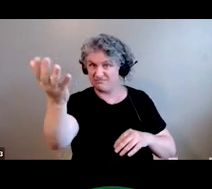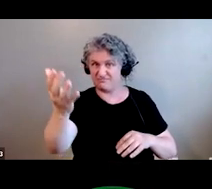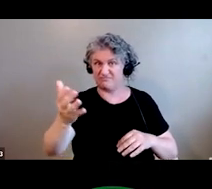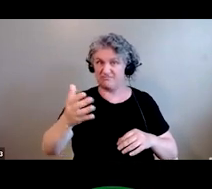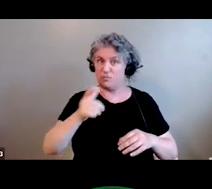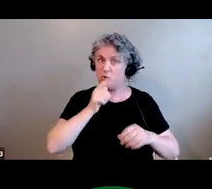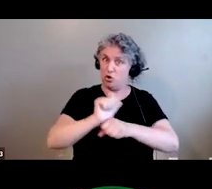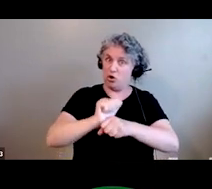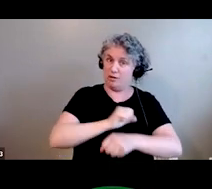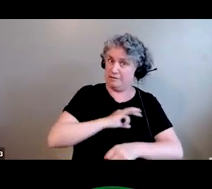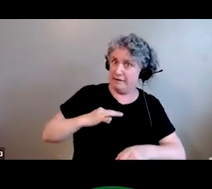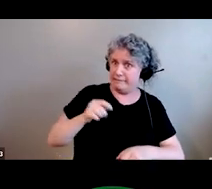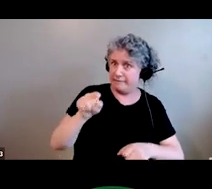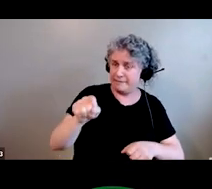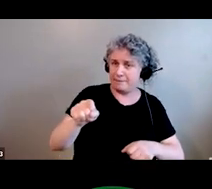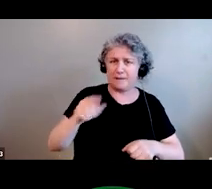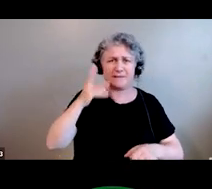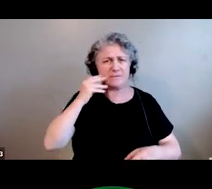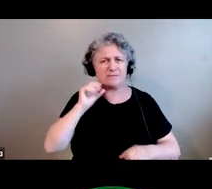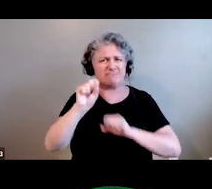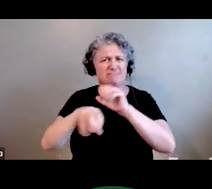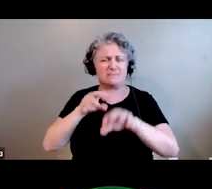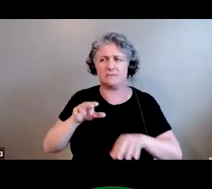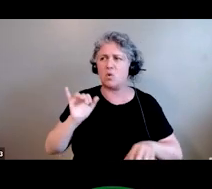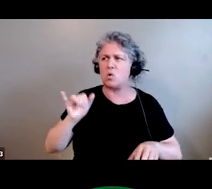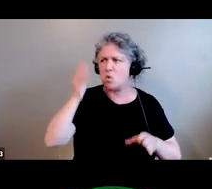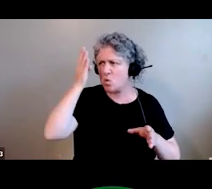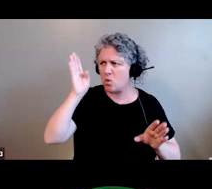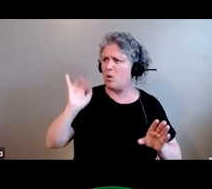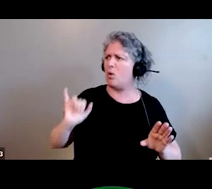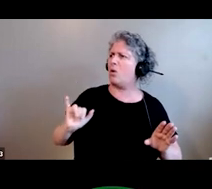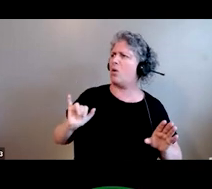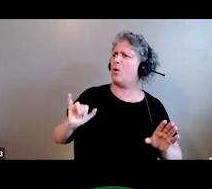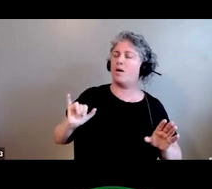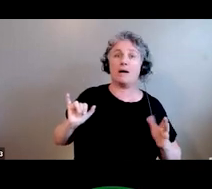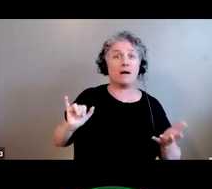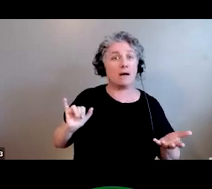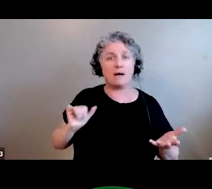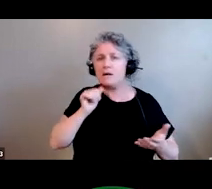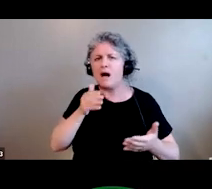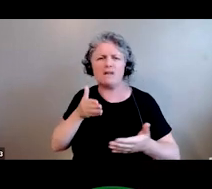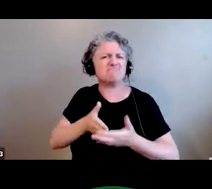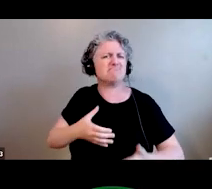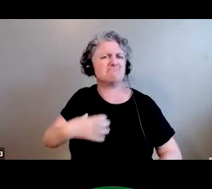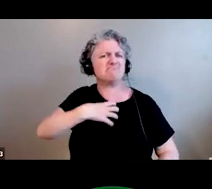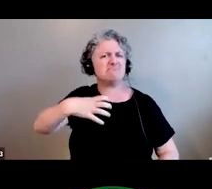but to support them in that because it's really eye opening and I think a lot of the a lot of the authorities want to become more accessible.